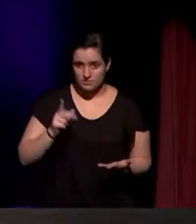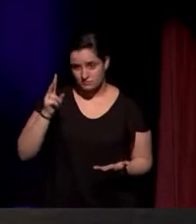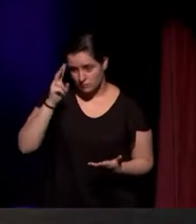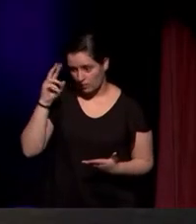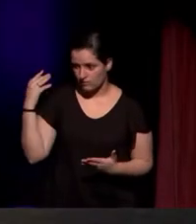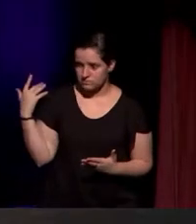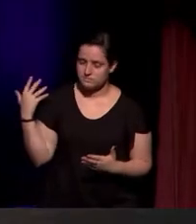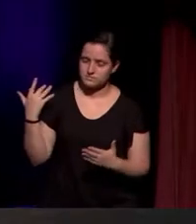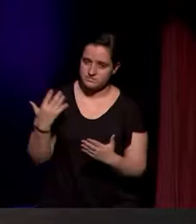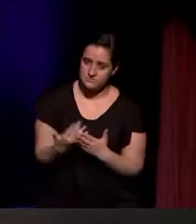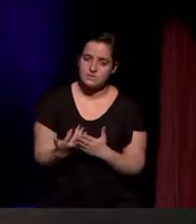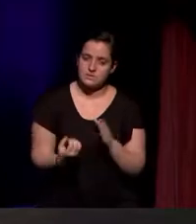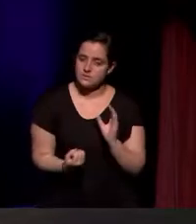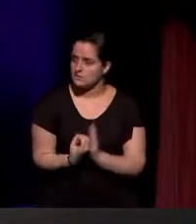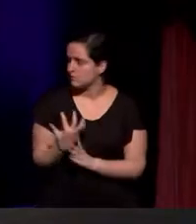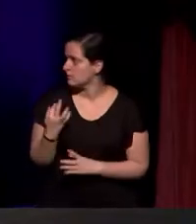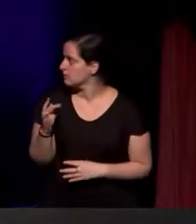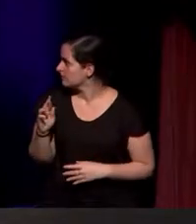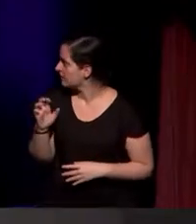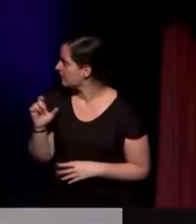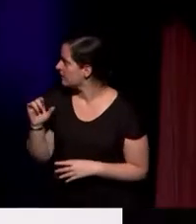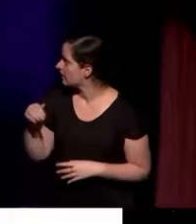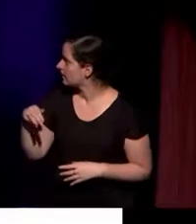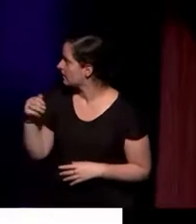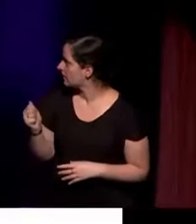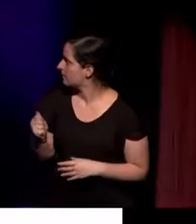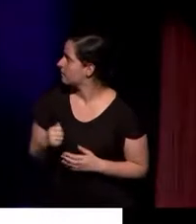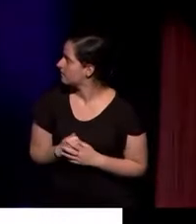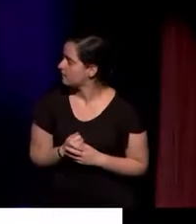is created Felimo in 1962,